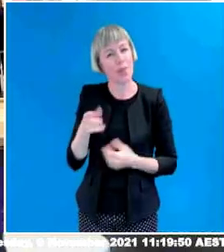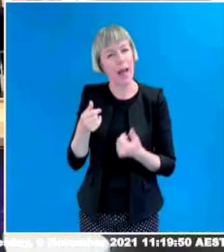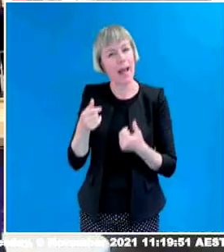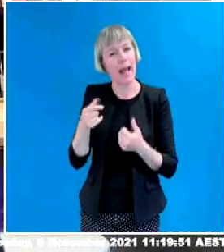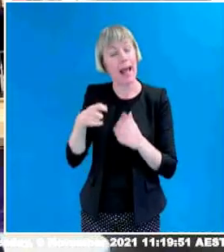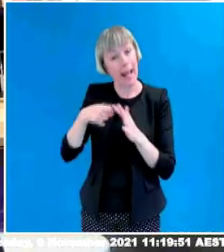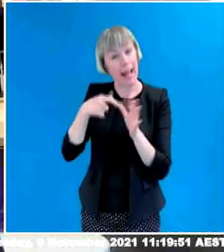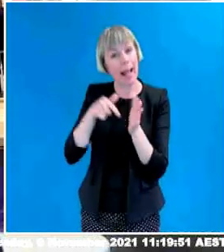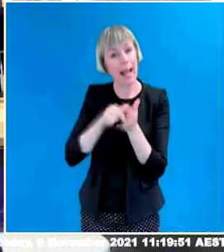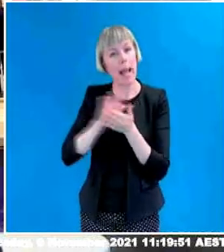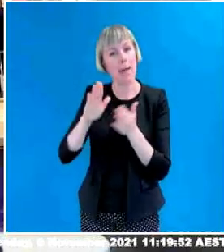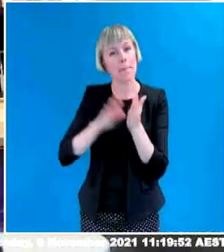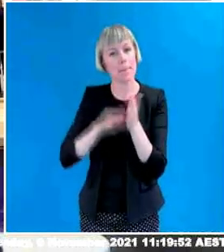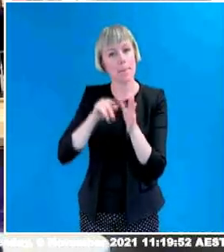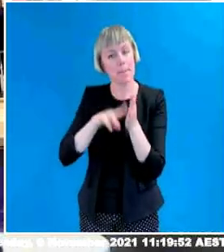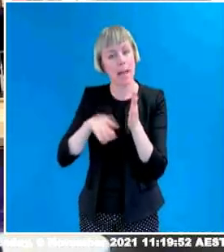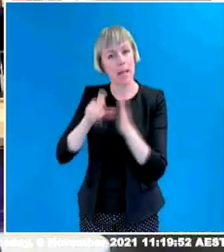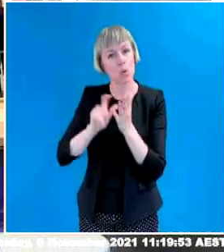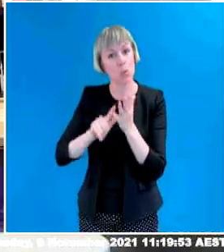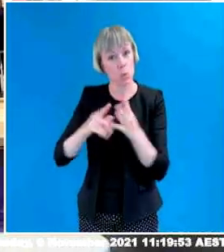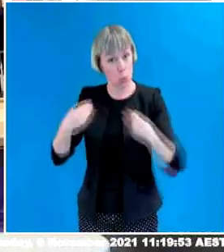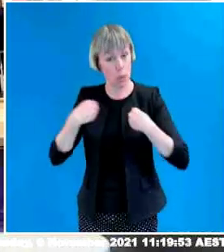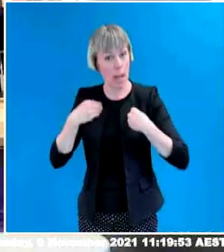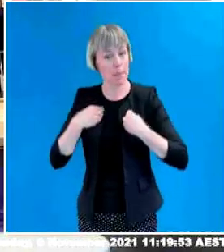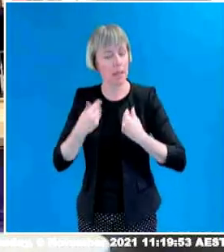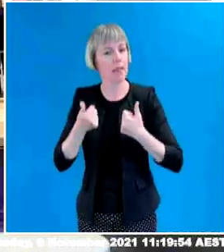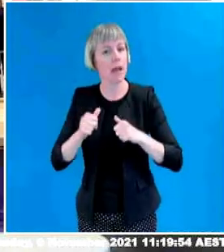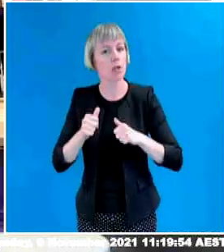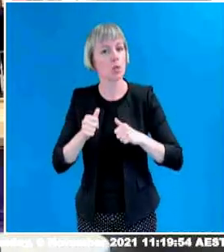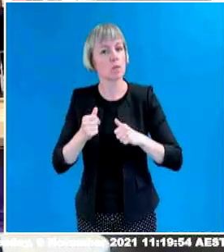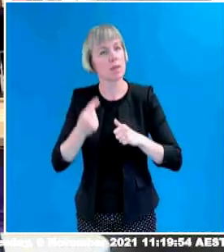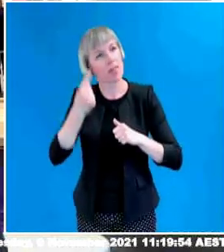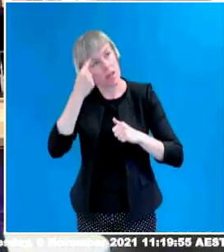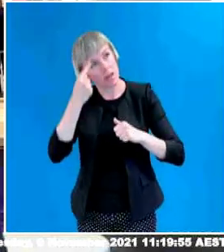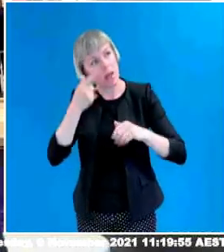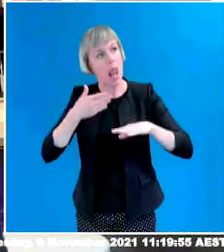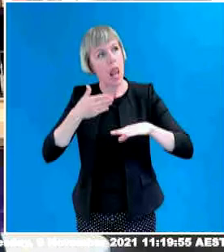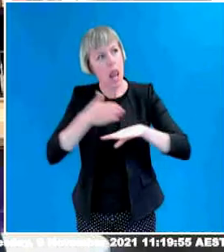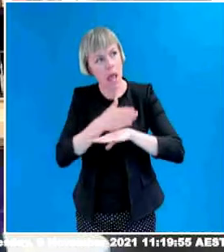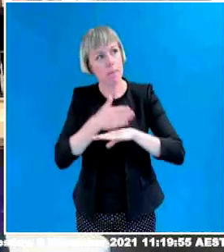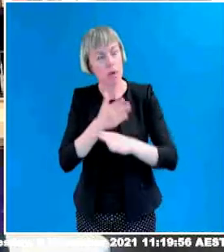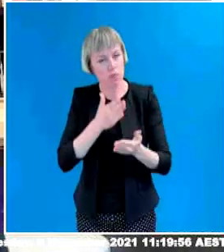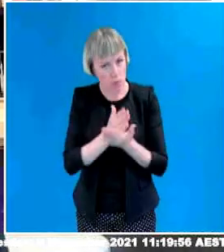largely labour rights around the workplace to restructure and look at how